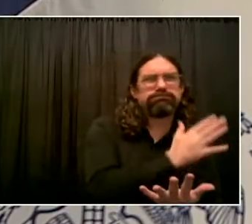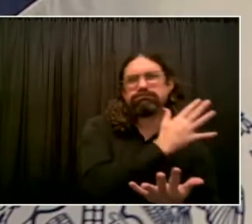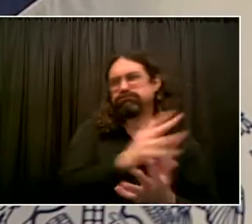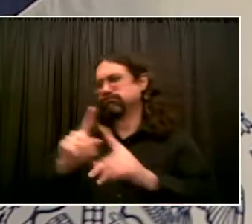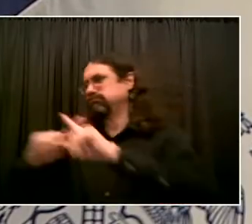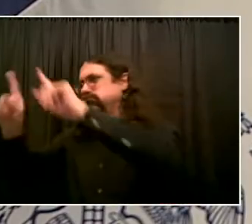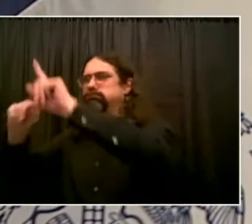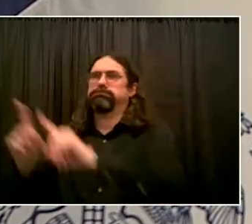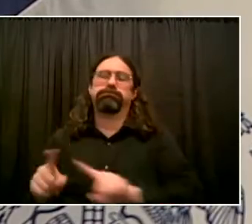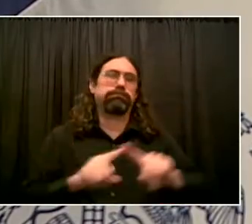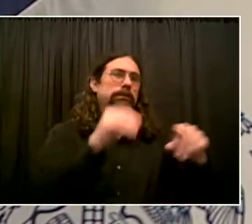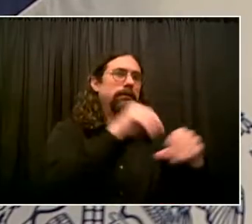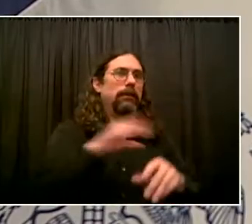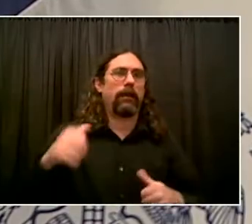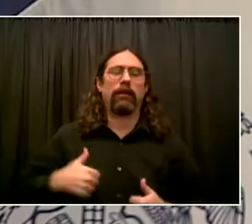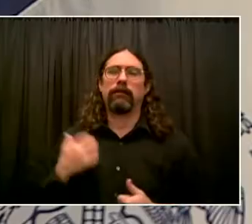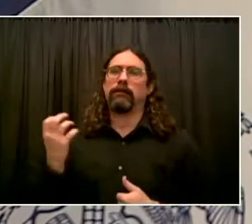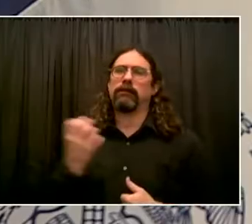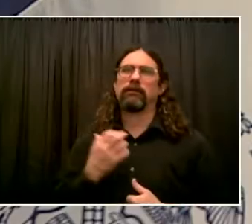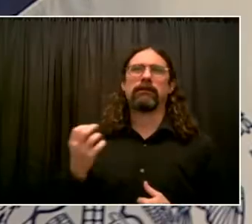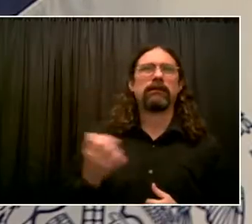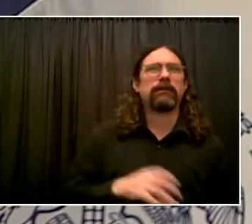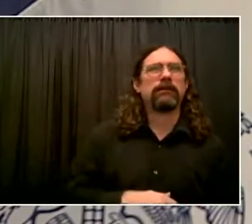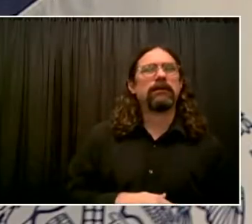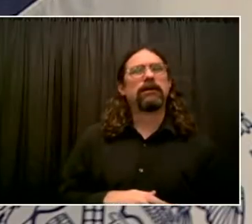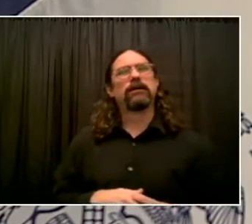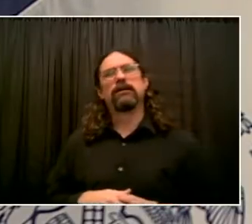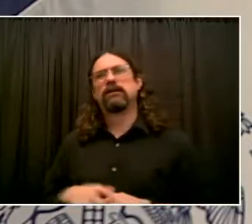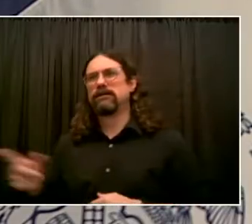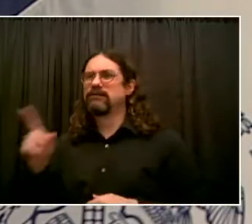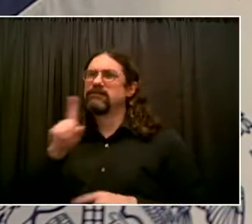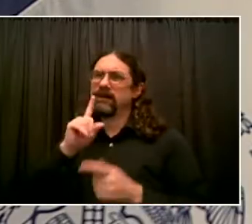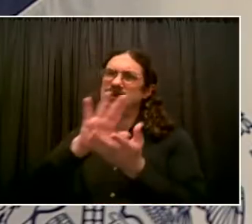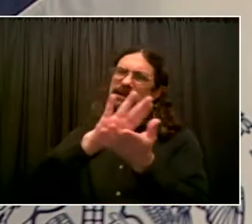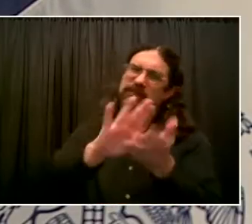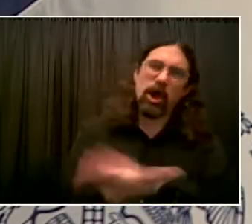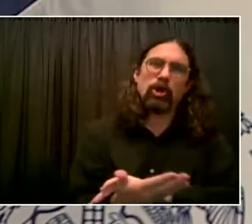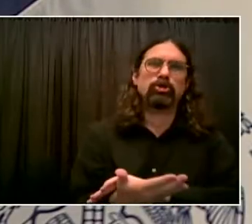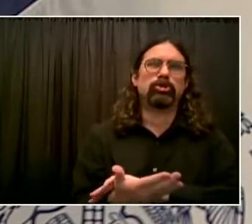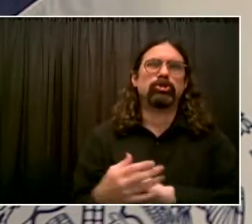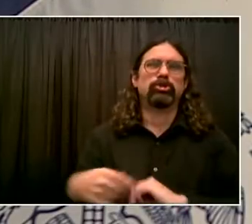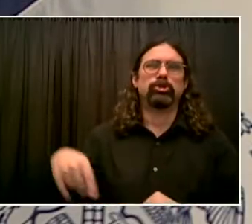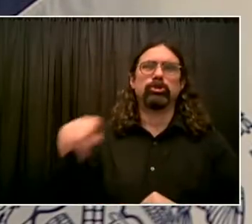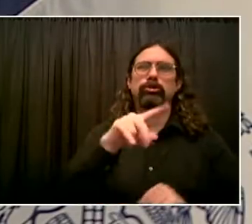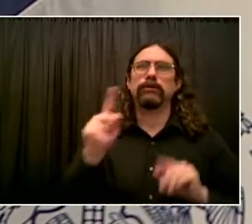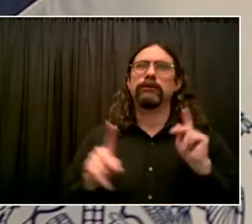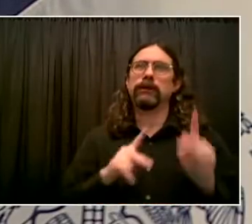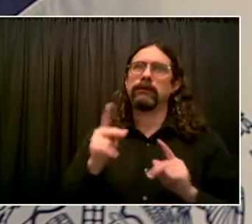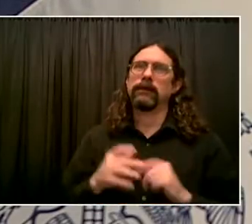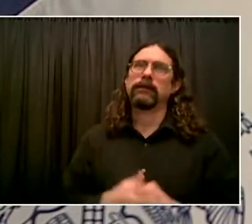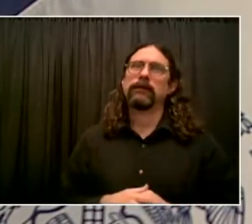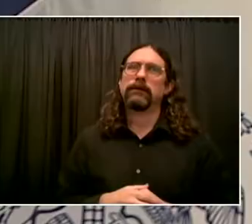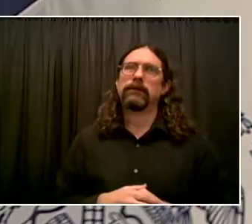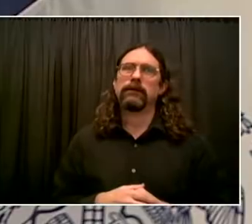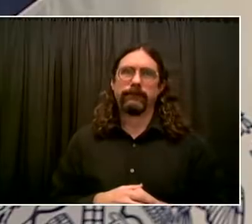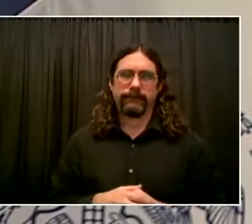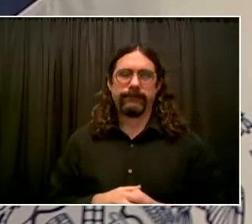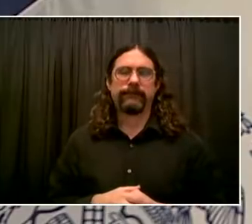LEADERS OF THE EXCEPT 20th CENTURY. HE EVOLVED IN A WAY THAT SHOWED THE EXTRAORDINARY